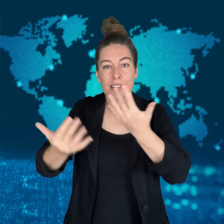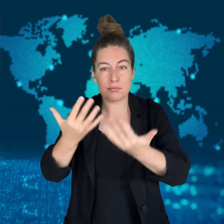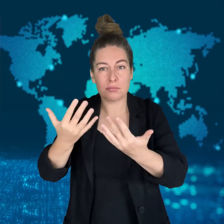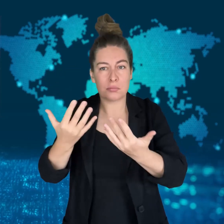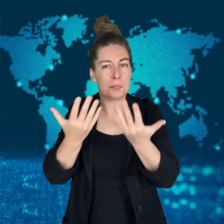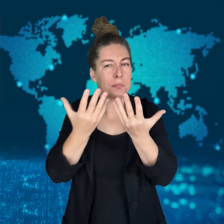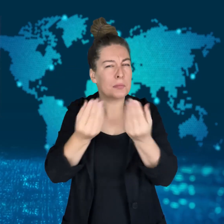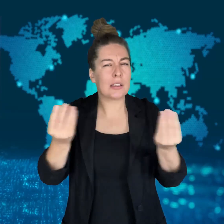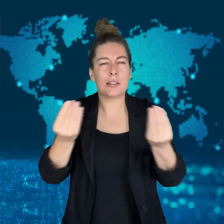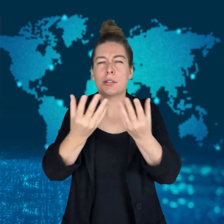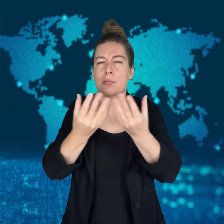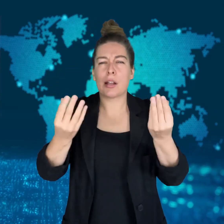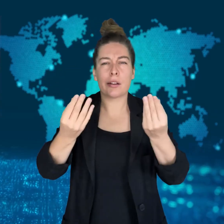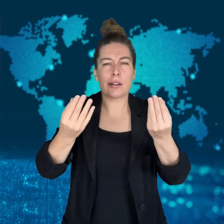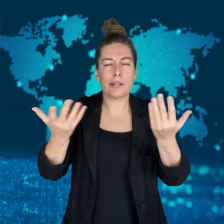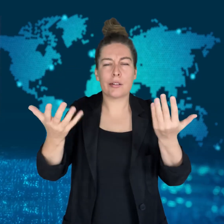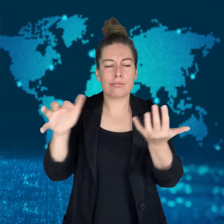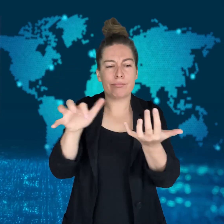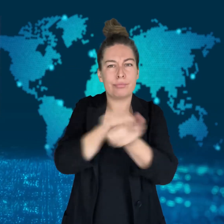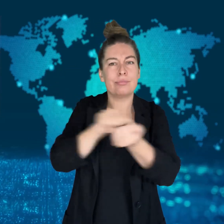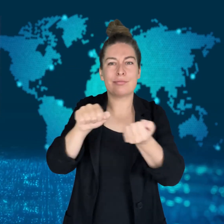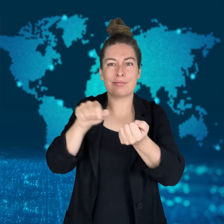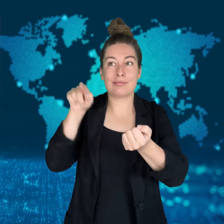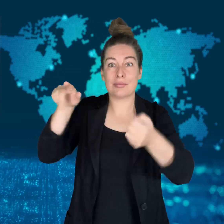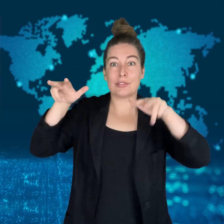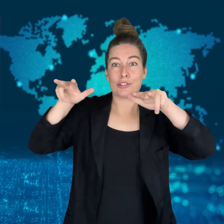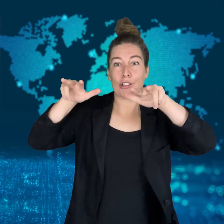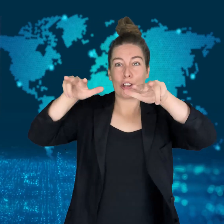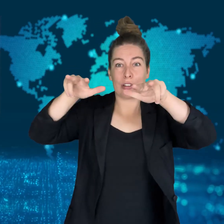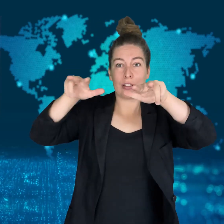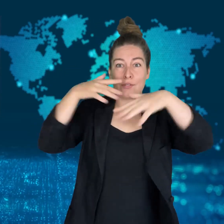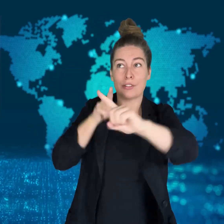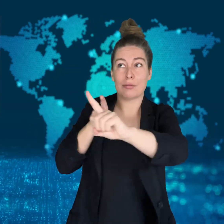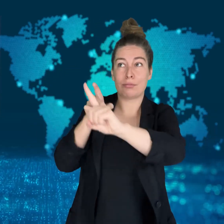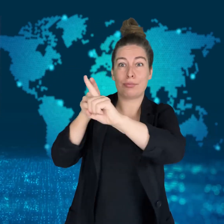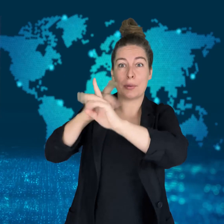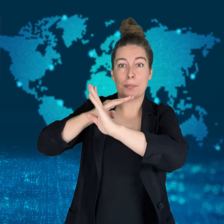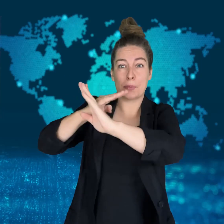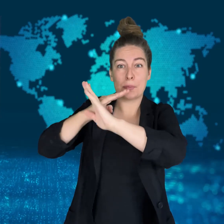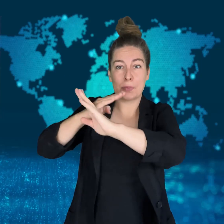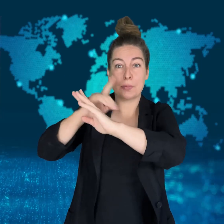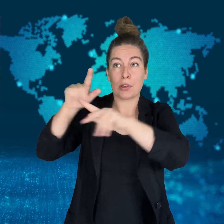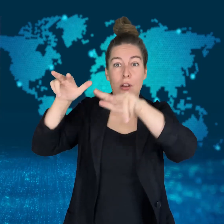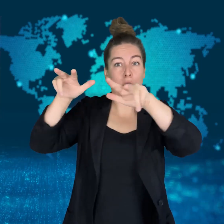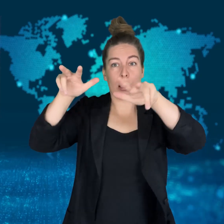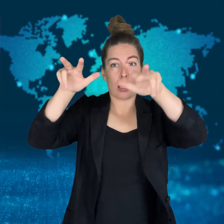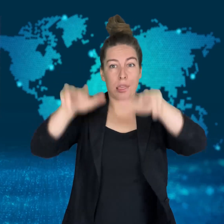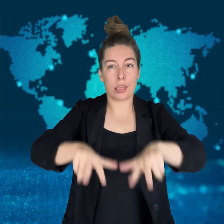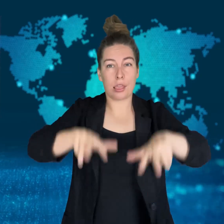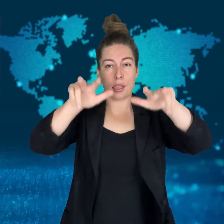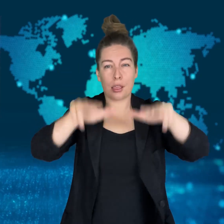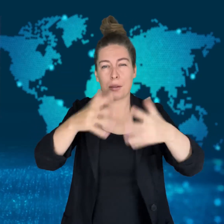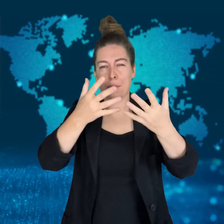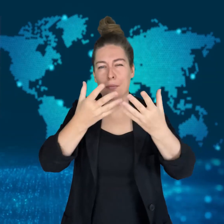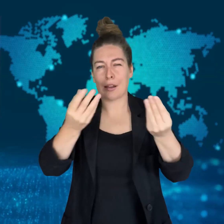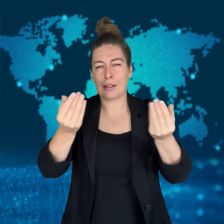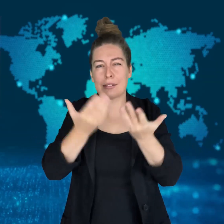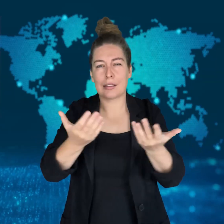Some of the damage was caused by drones falling from the sky.